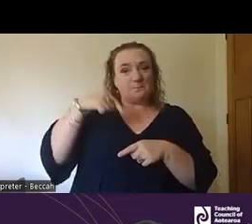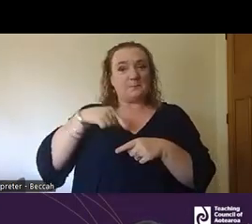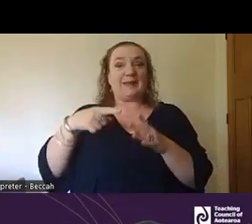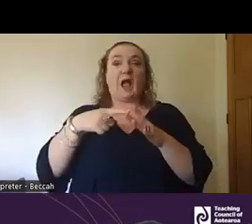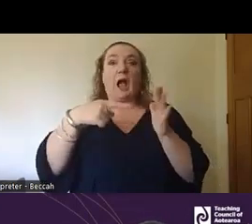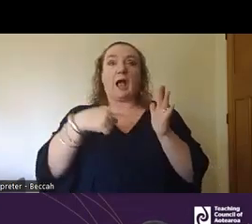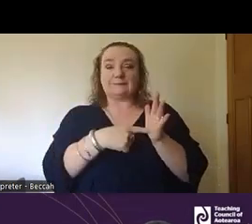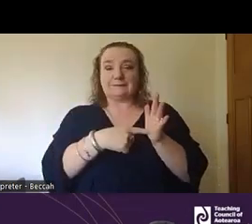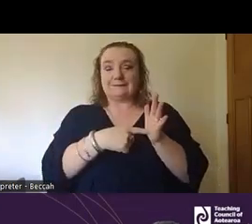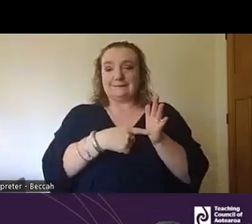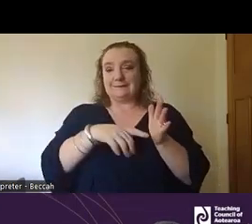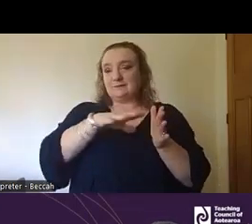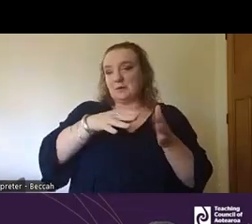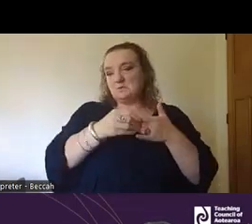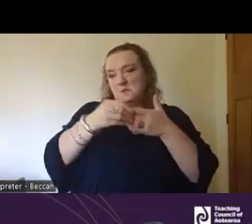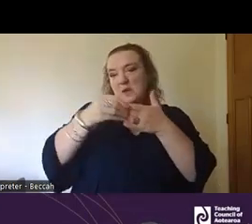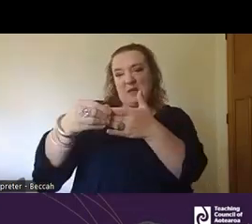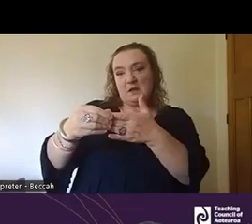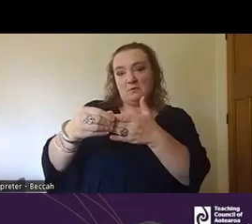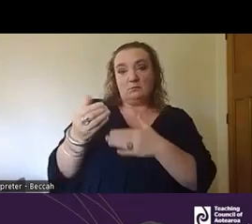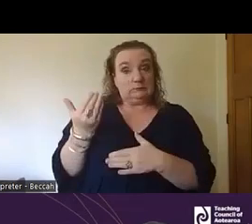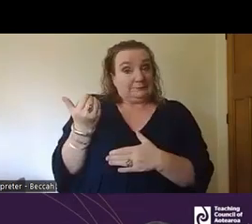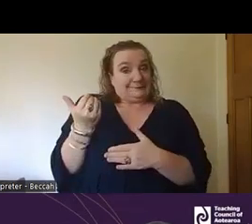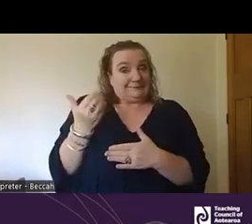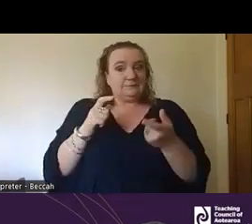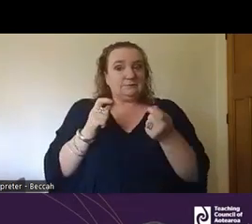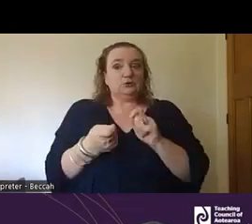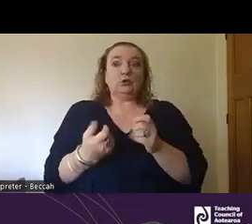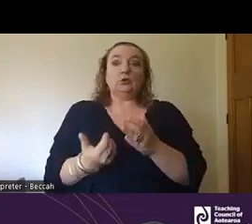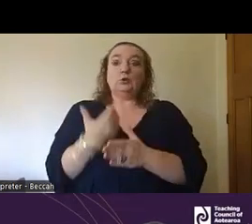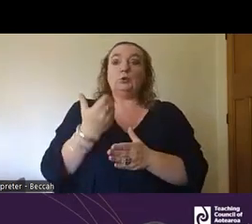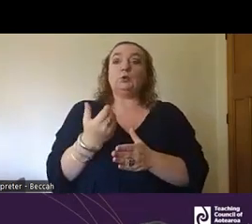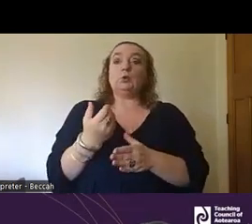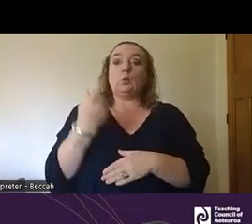for the last few years, but with recent changes, I have a new 12 month contract to lead the development